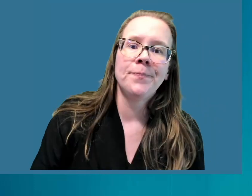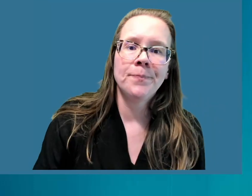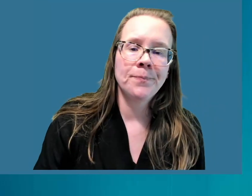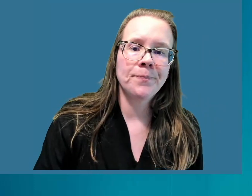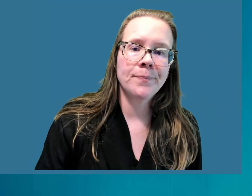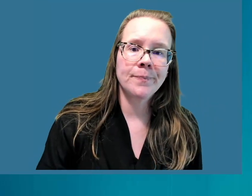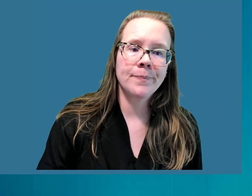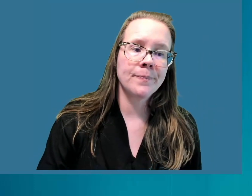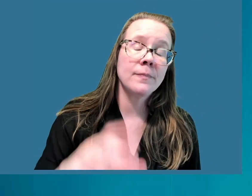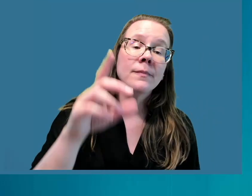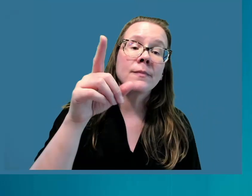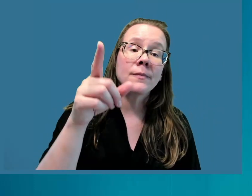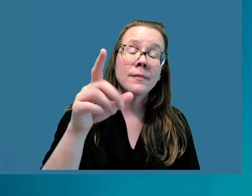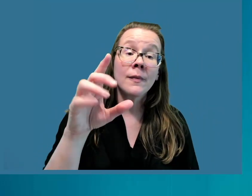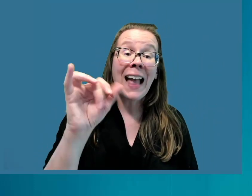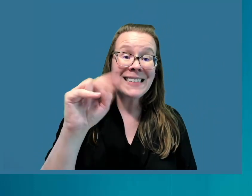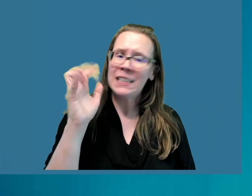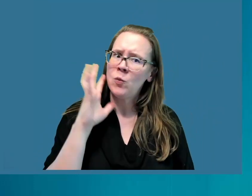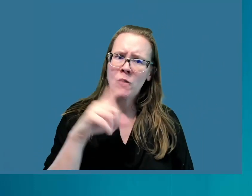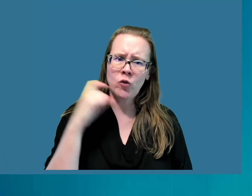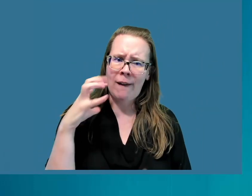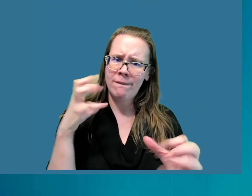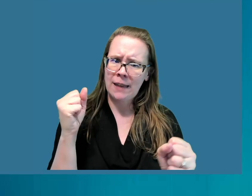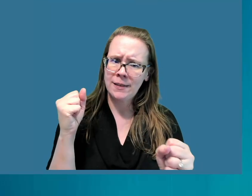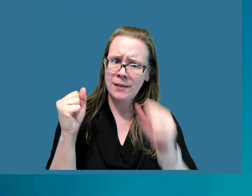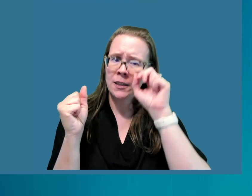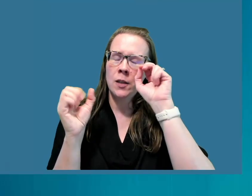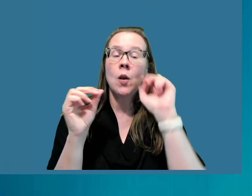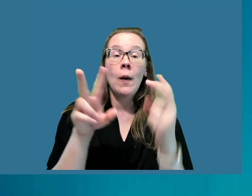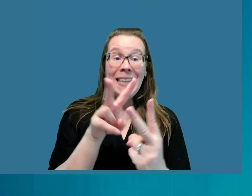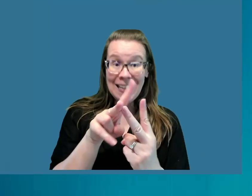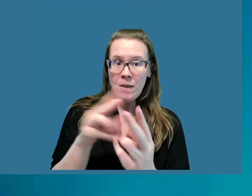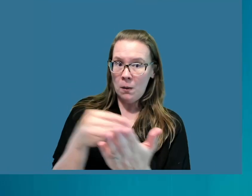the mixing bowl a little higher away from the mouth of the bottle. The icing will come out